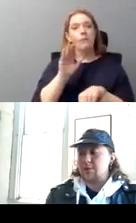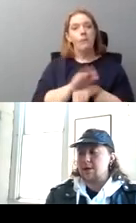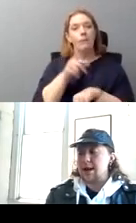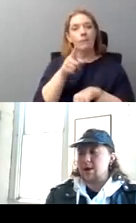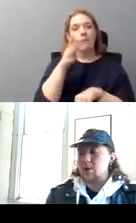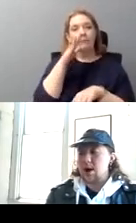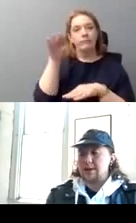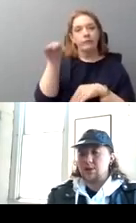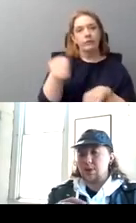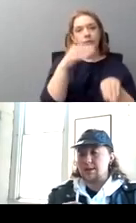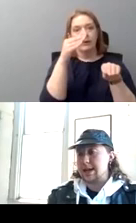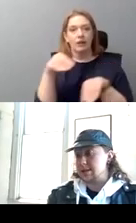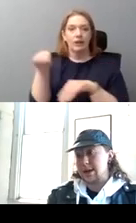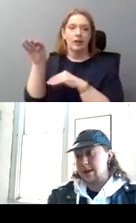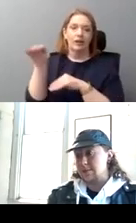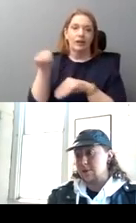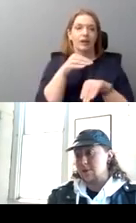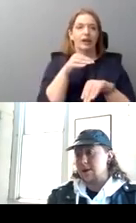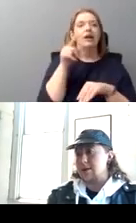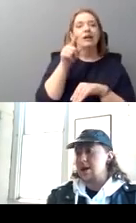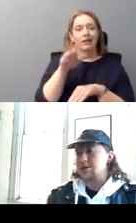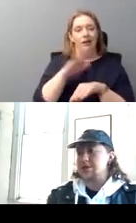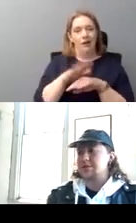they're hanging on wire and they swing and tandem back and forth, and so he's